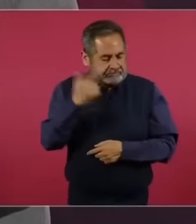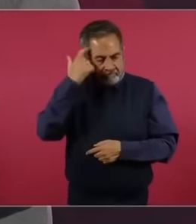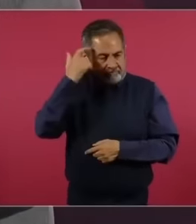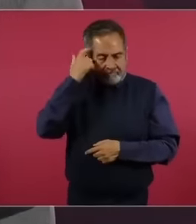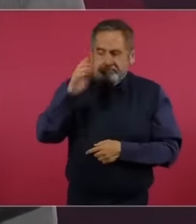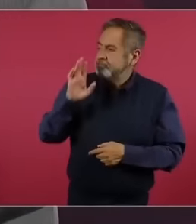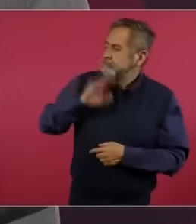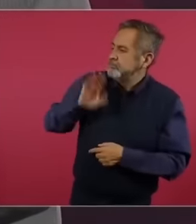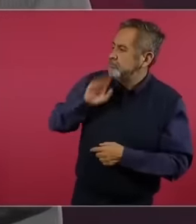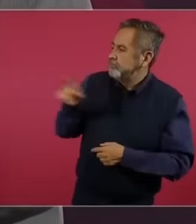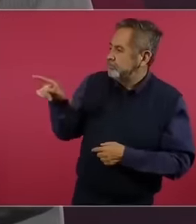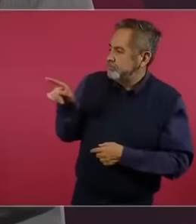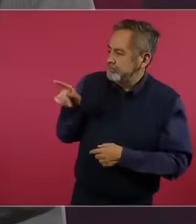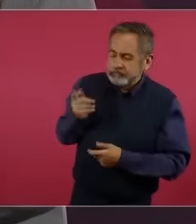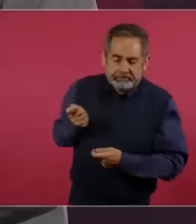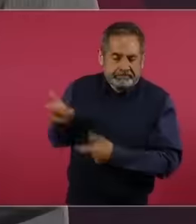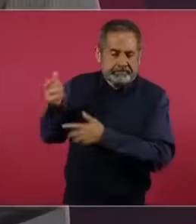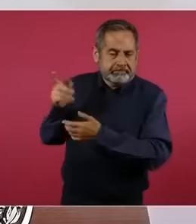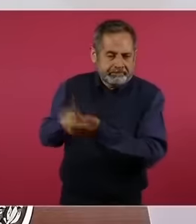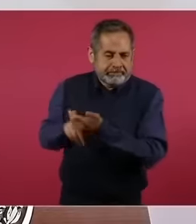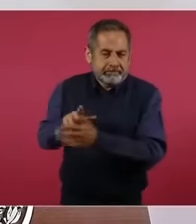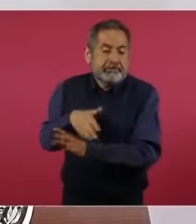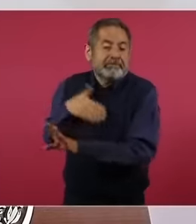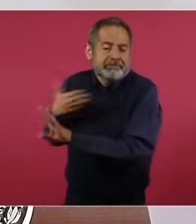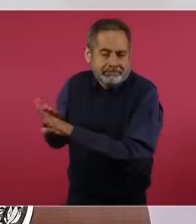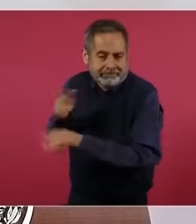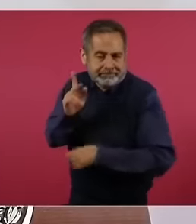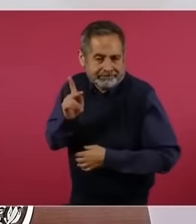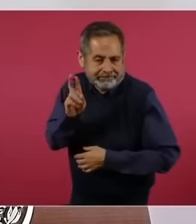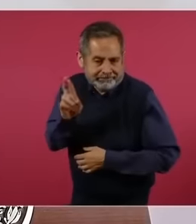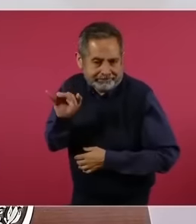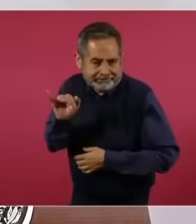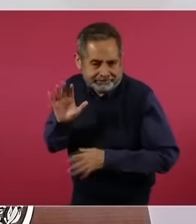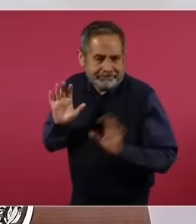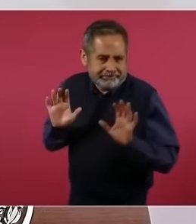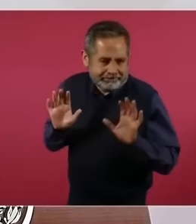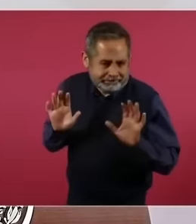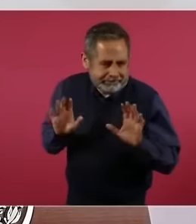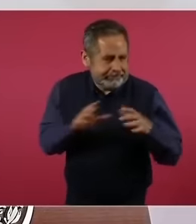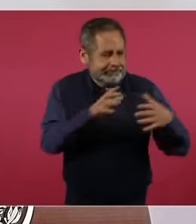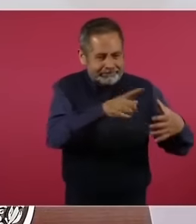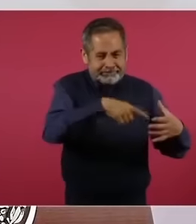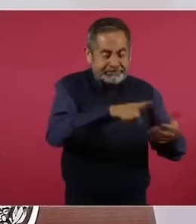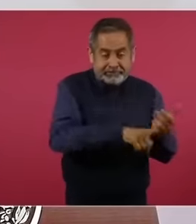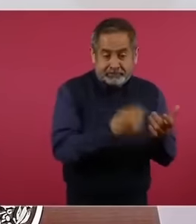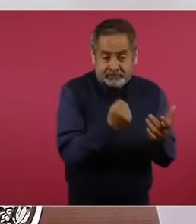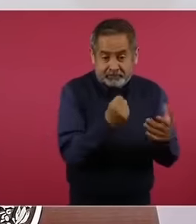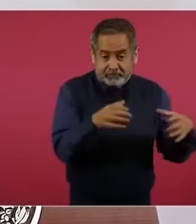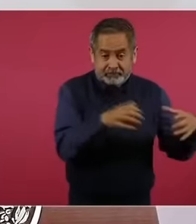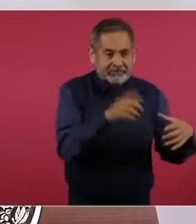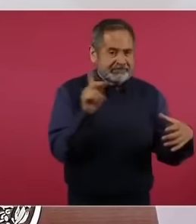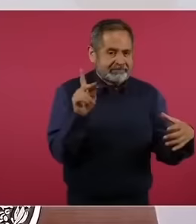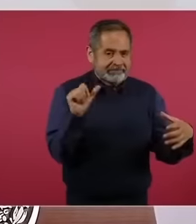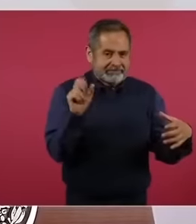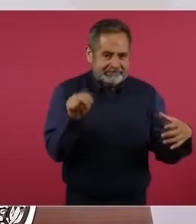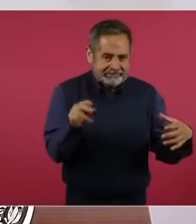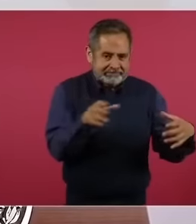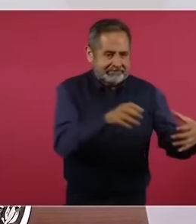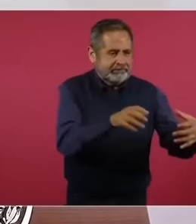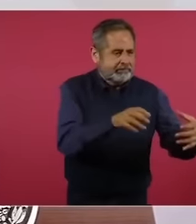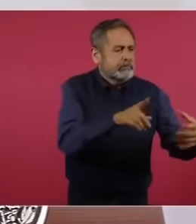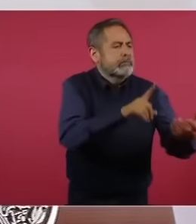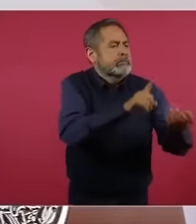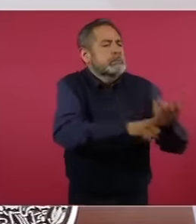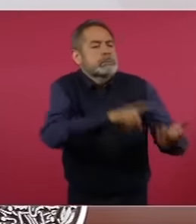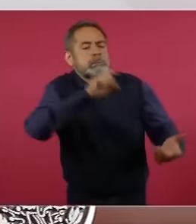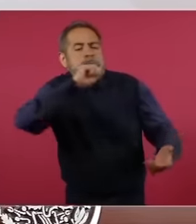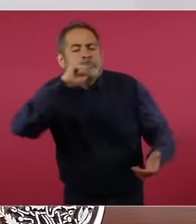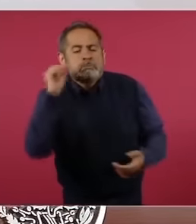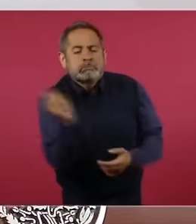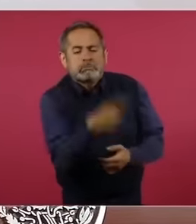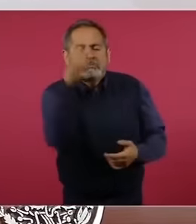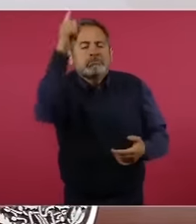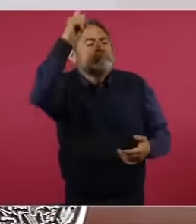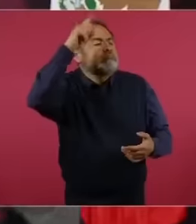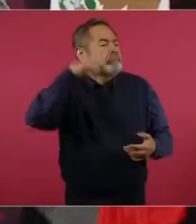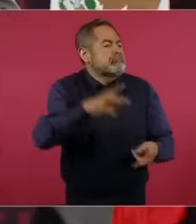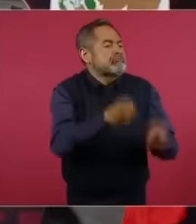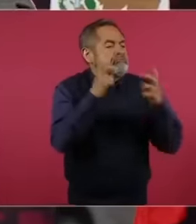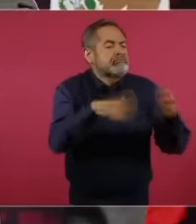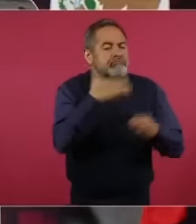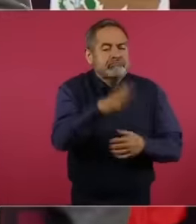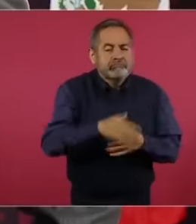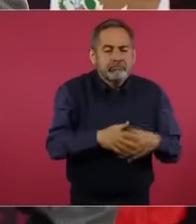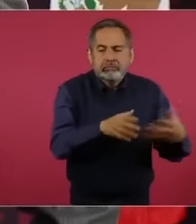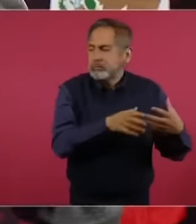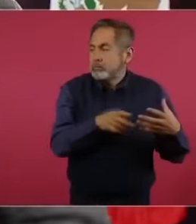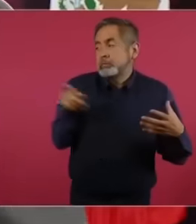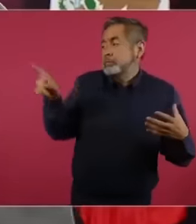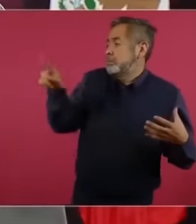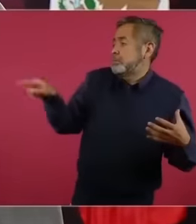in the PRI, so very hypocritical of seeing the speck in another's eye and not La